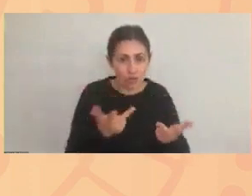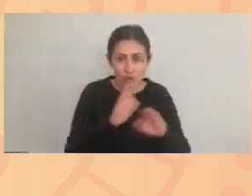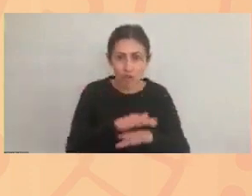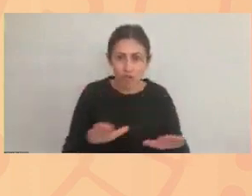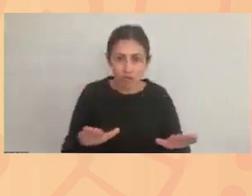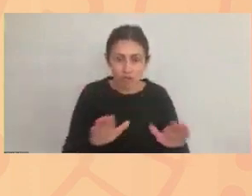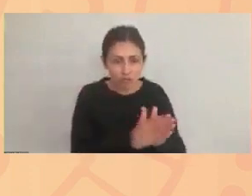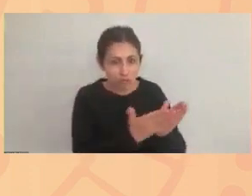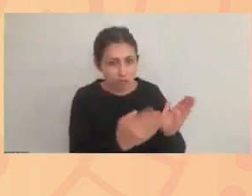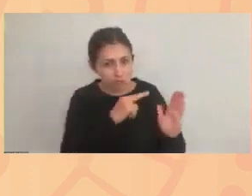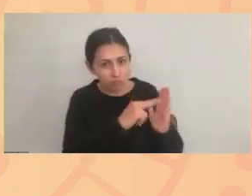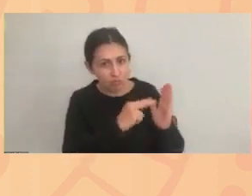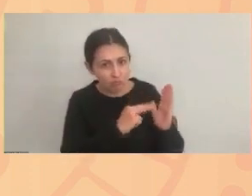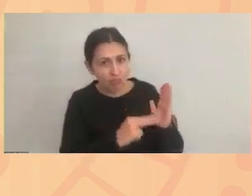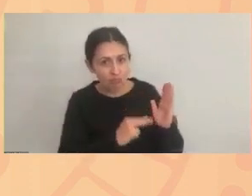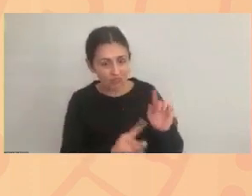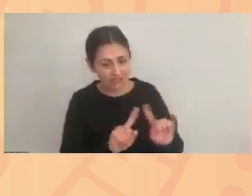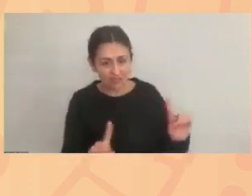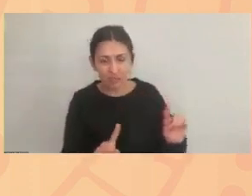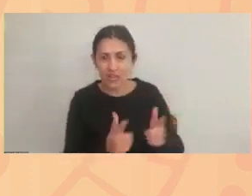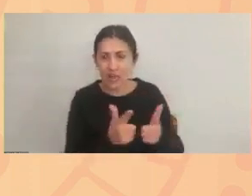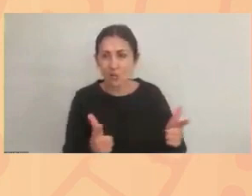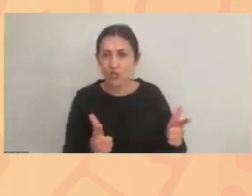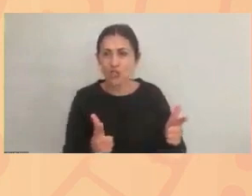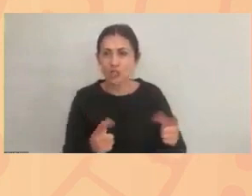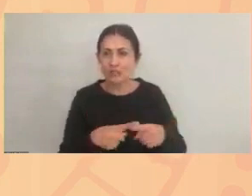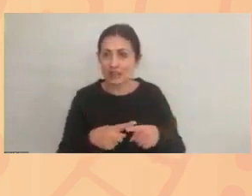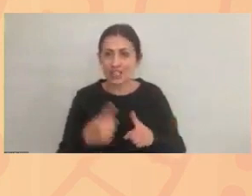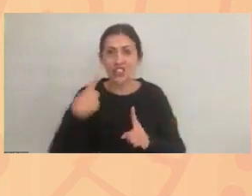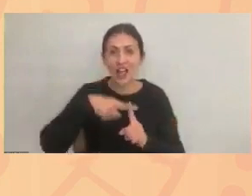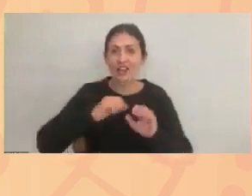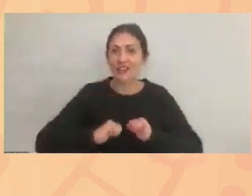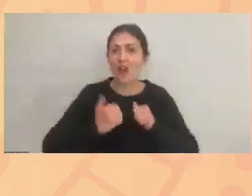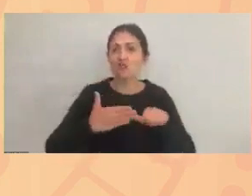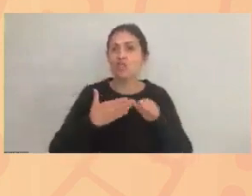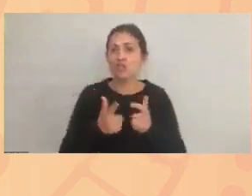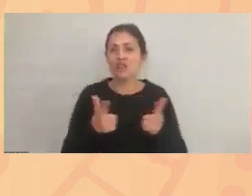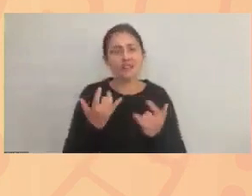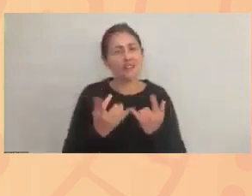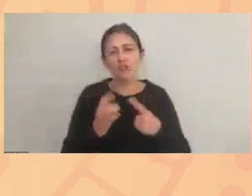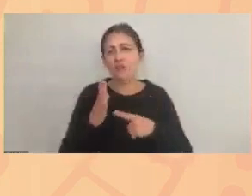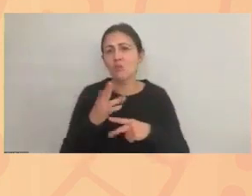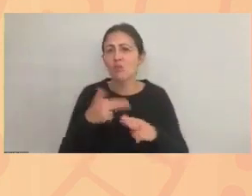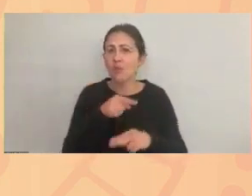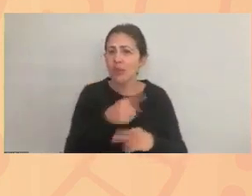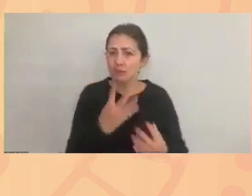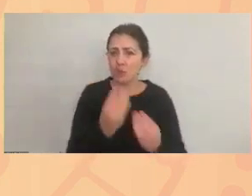And it's really very important for our little ones to learn their language